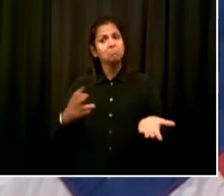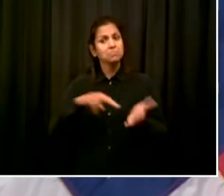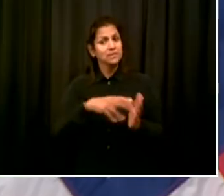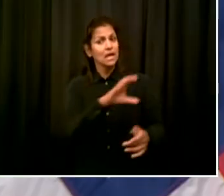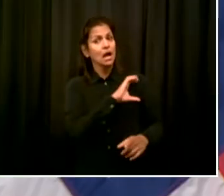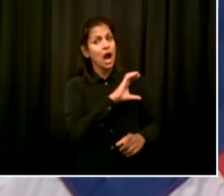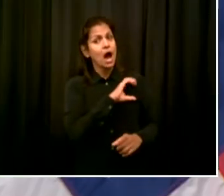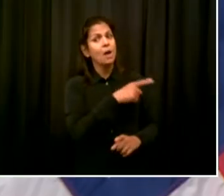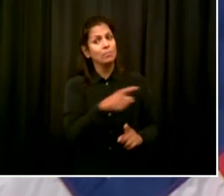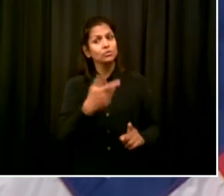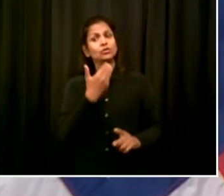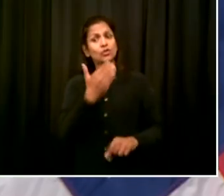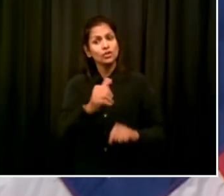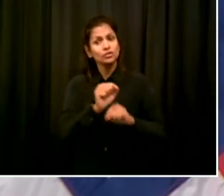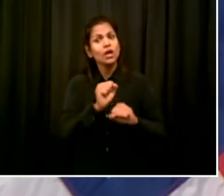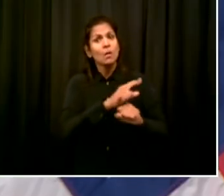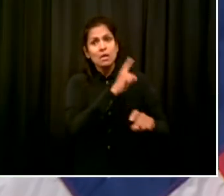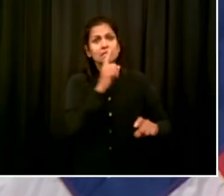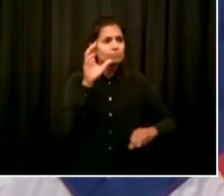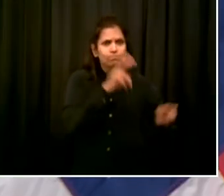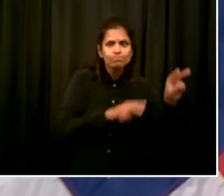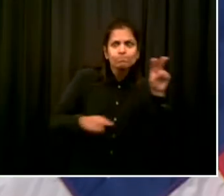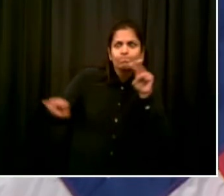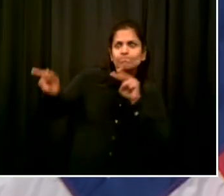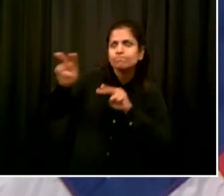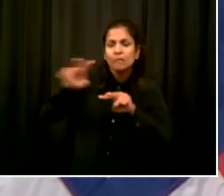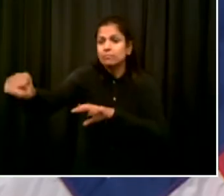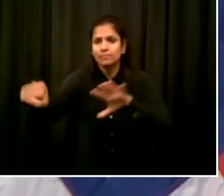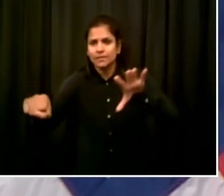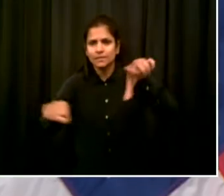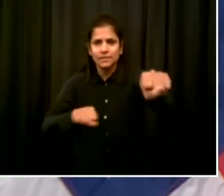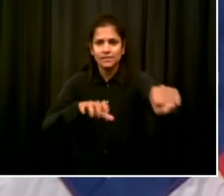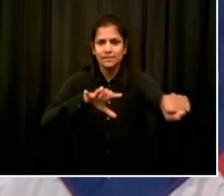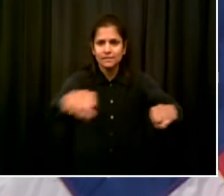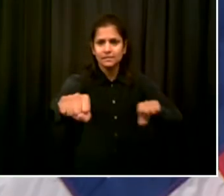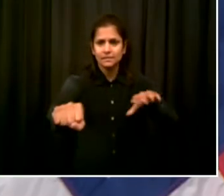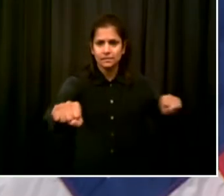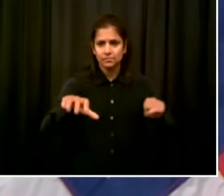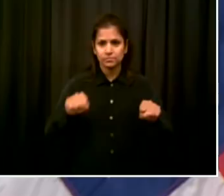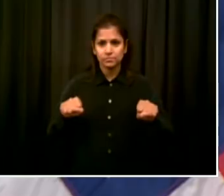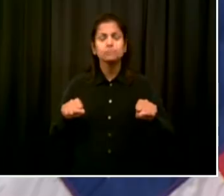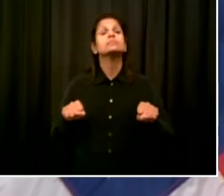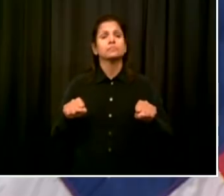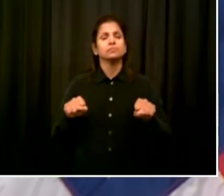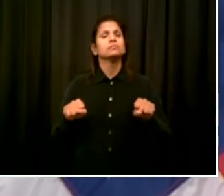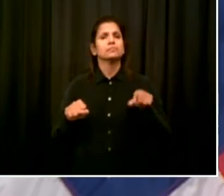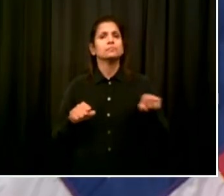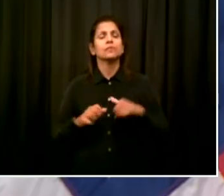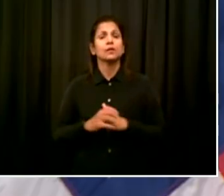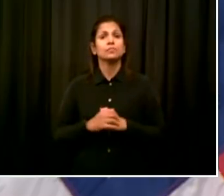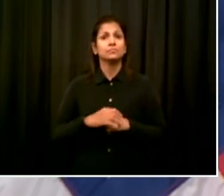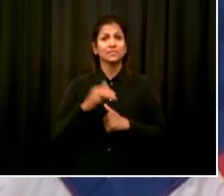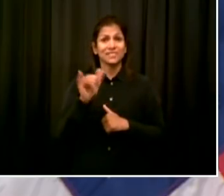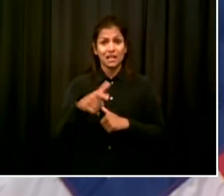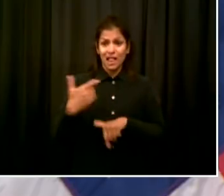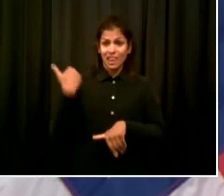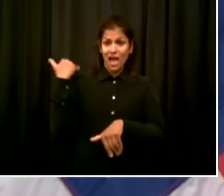OUT THERE . PATROL MAKING AN ARREST LAST NIGHT RUNNING WATORDS DANGER, OF VIOLNET ERPSON